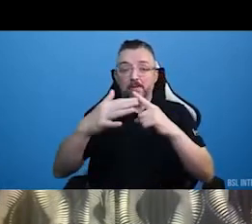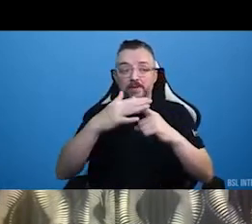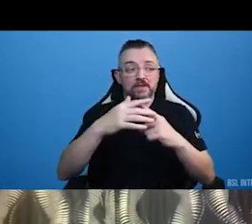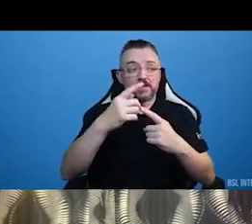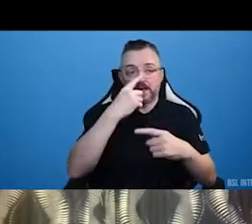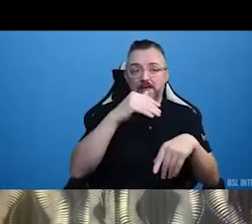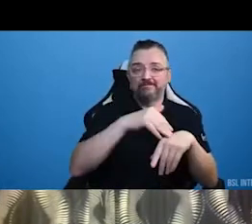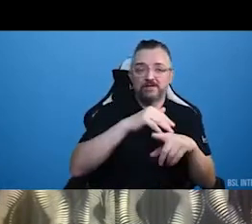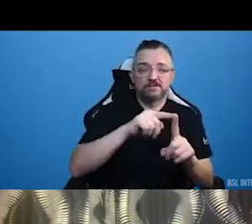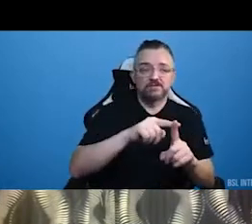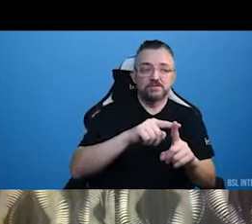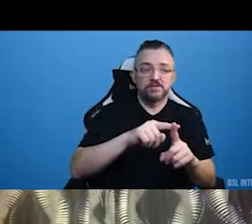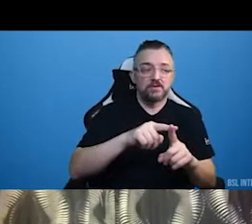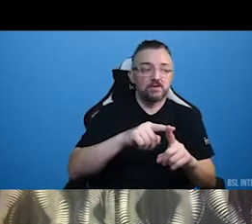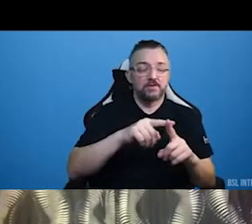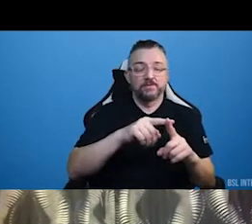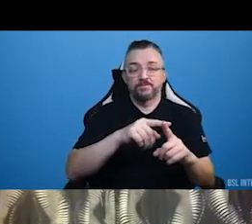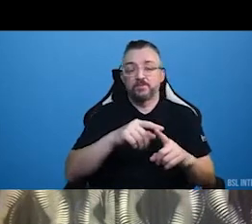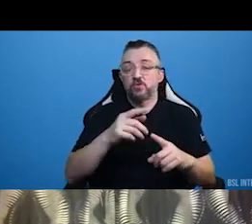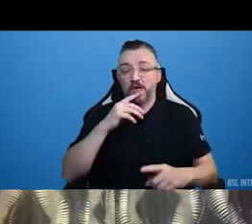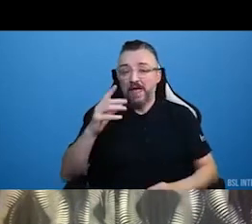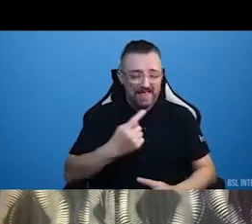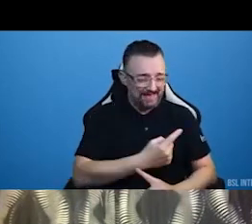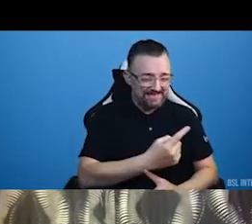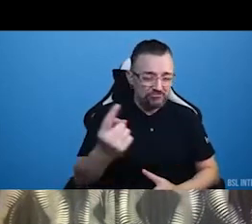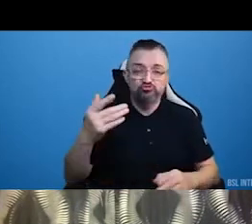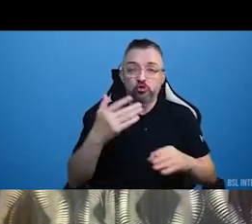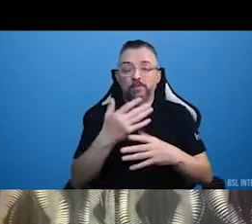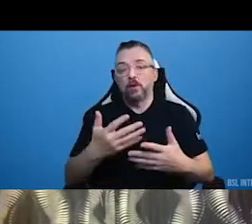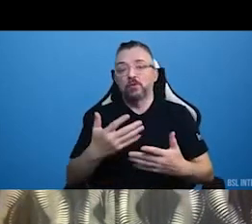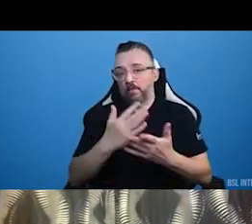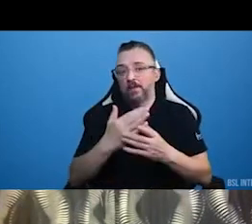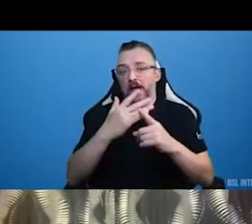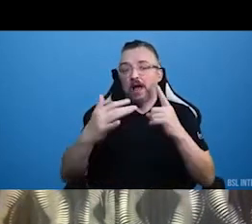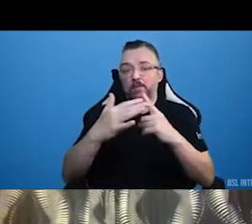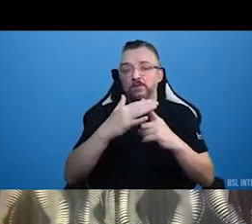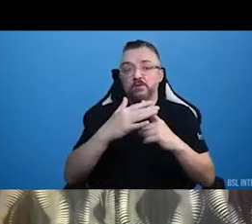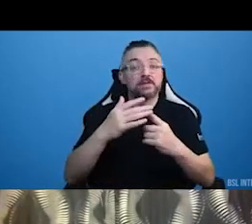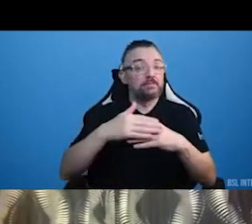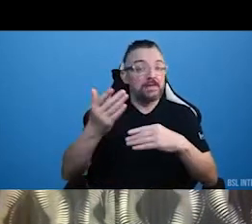Every job now is effectively a climate job. And regardless if that's in the built environment, but also it includes things like care,